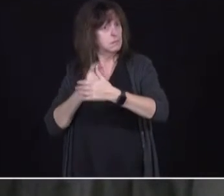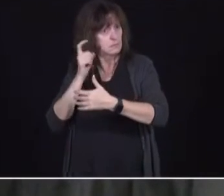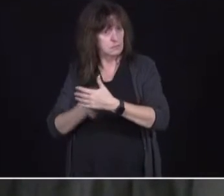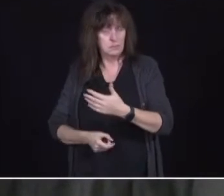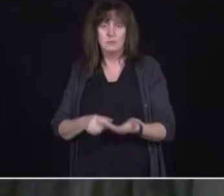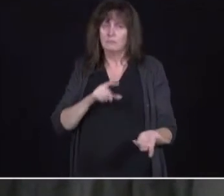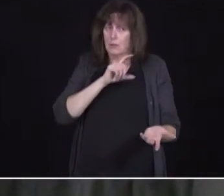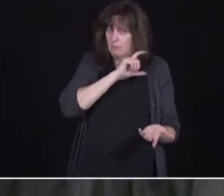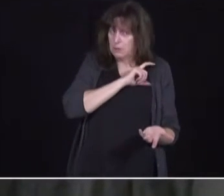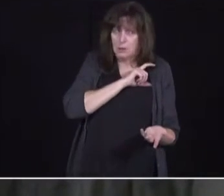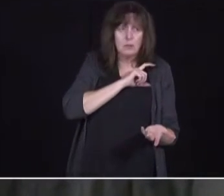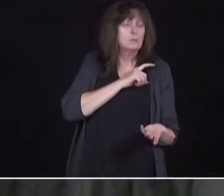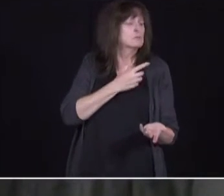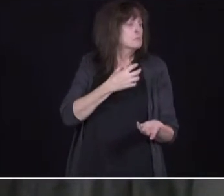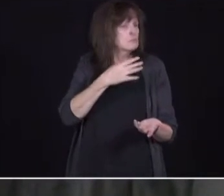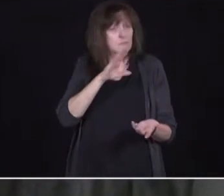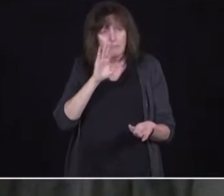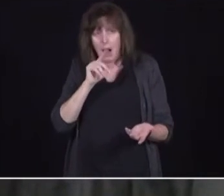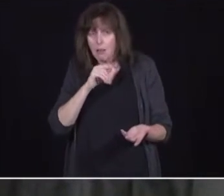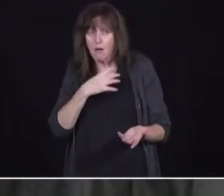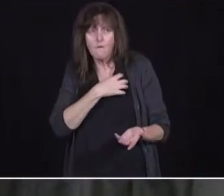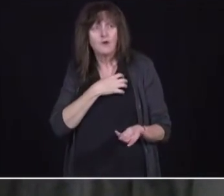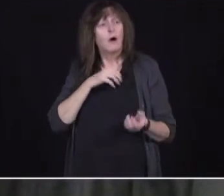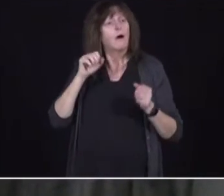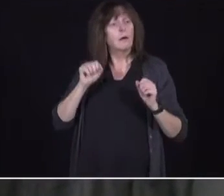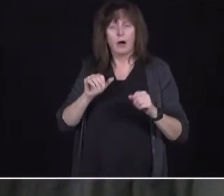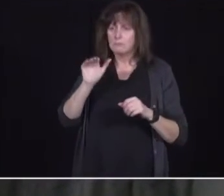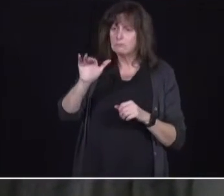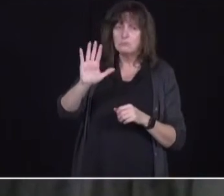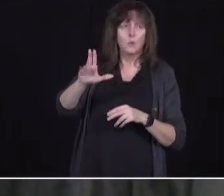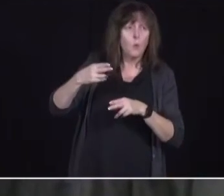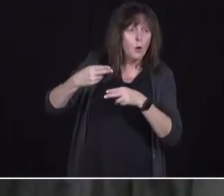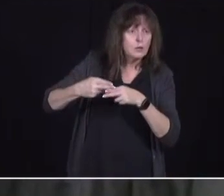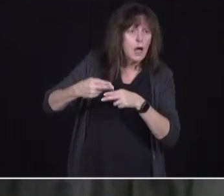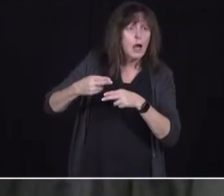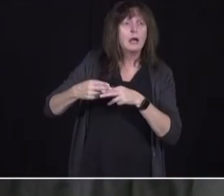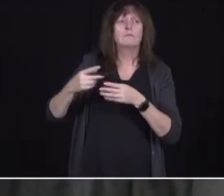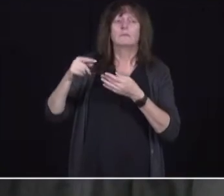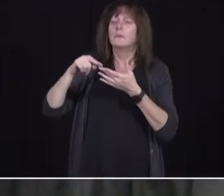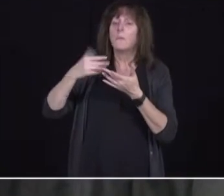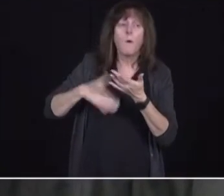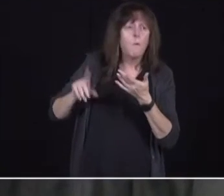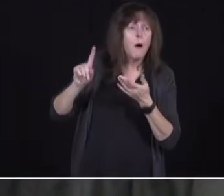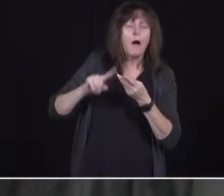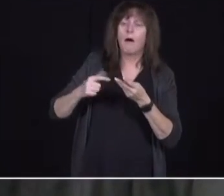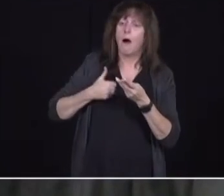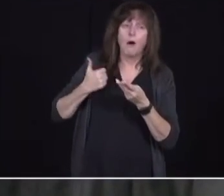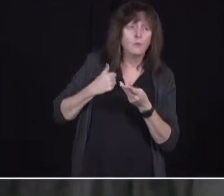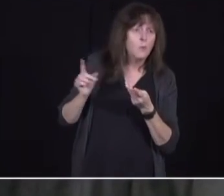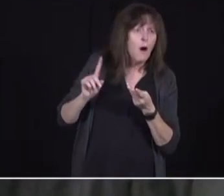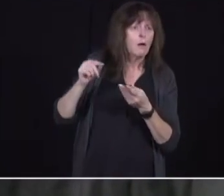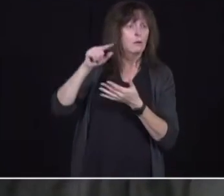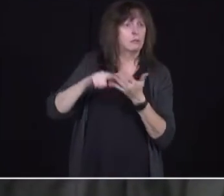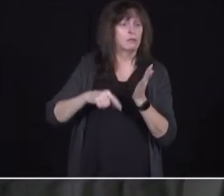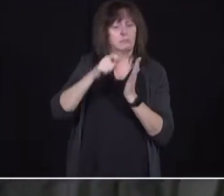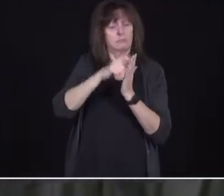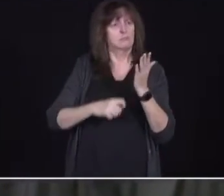result of the orders, they have an obligation to ask for your name, date of birth and address to lay that ticket. Thank you.